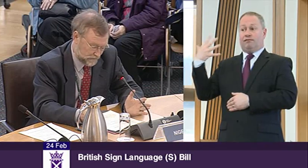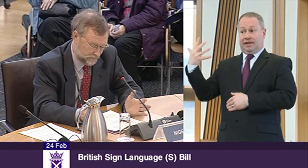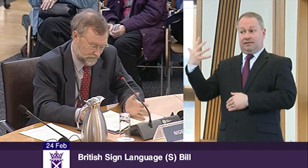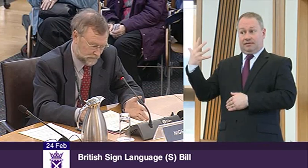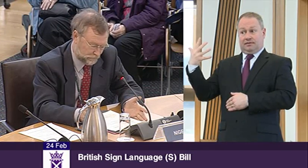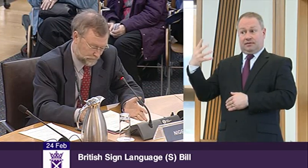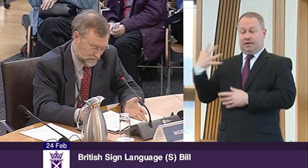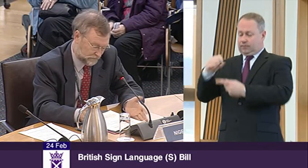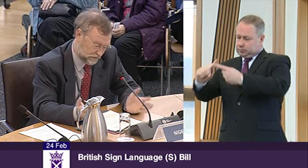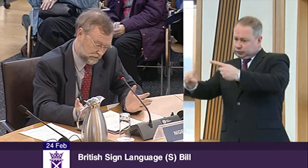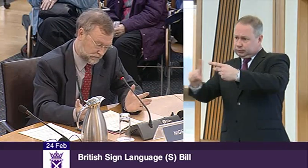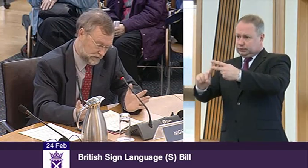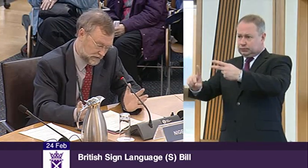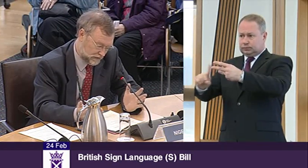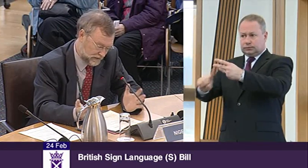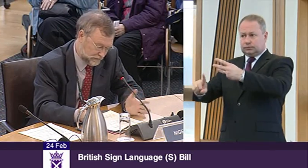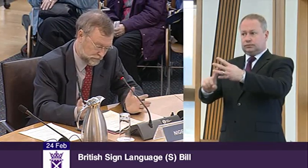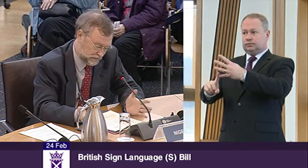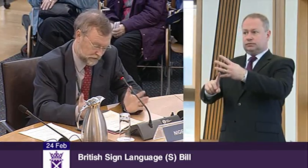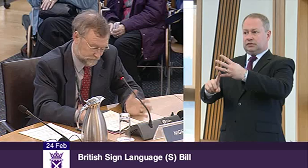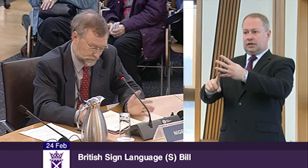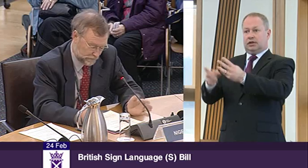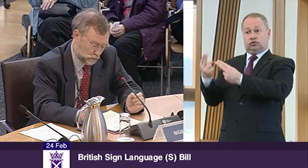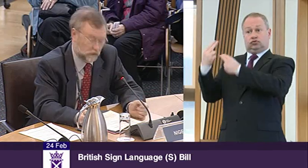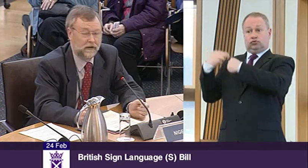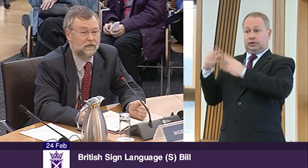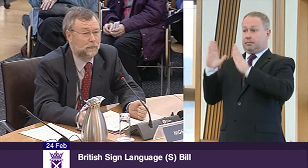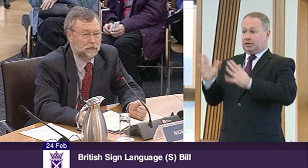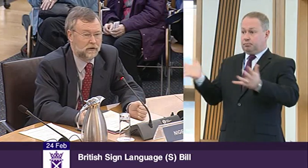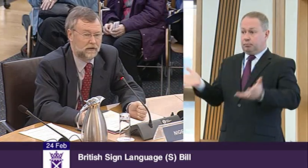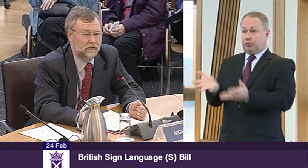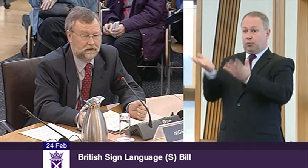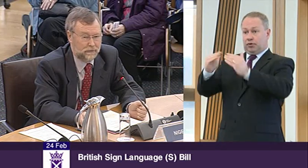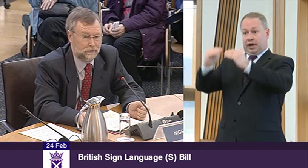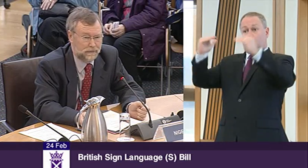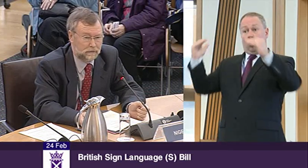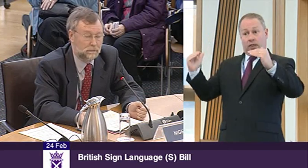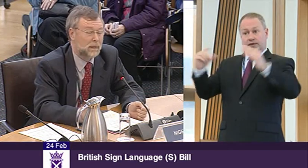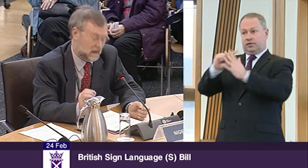contains a number of elements, including a legal duty “to promote equality of opportunity”